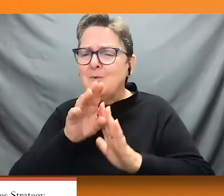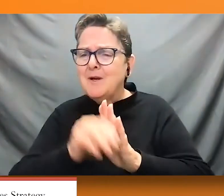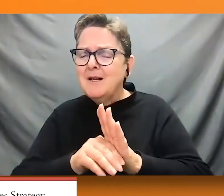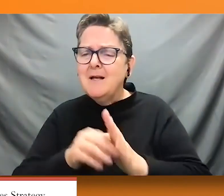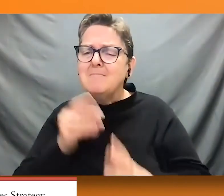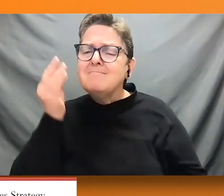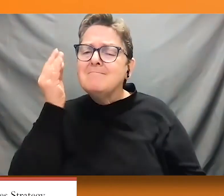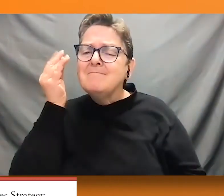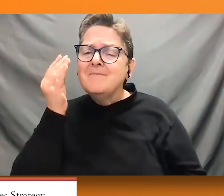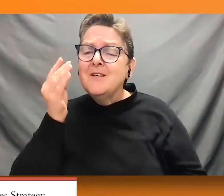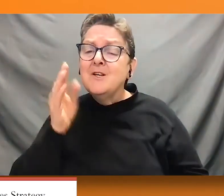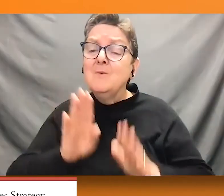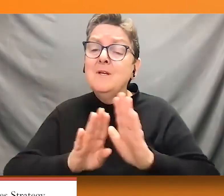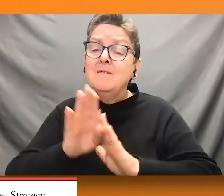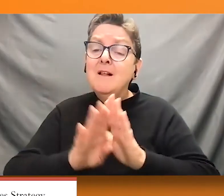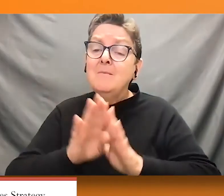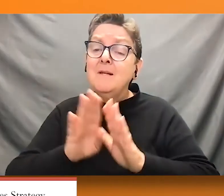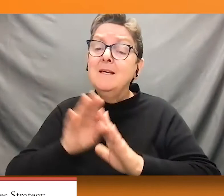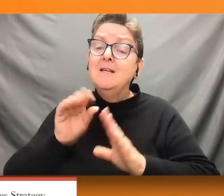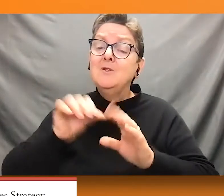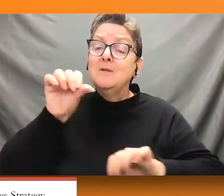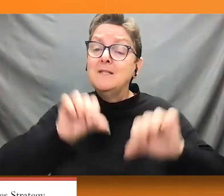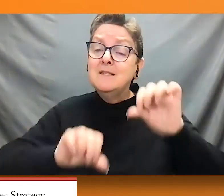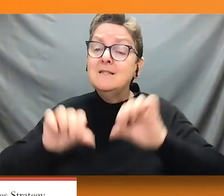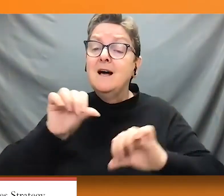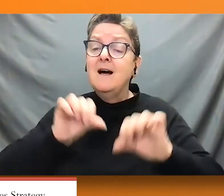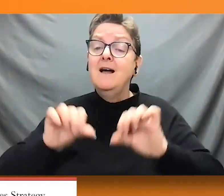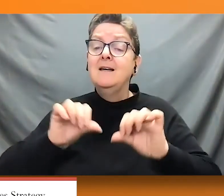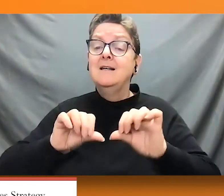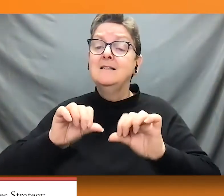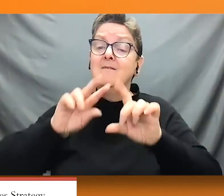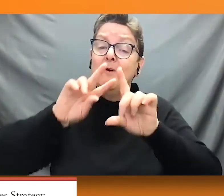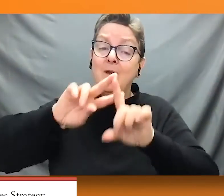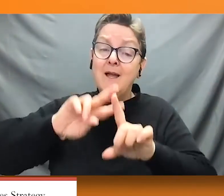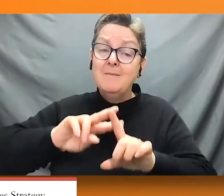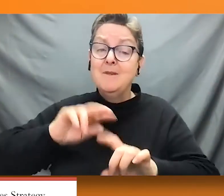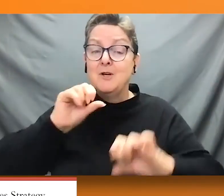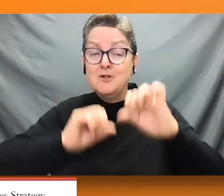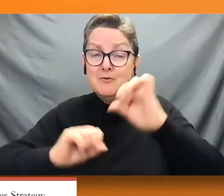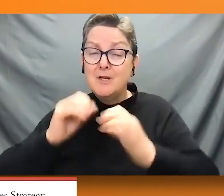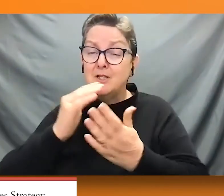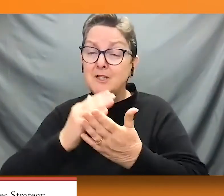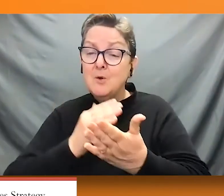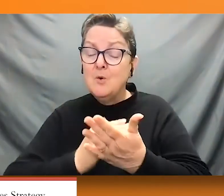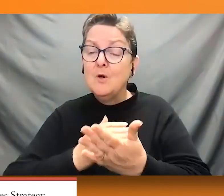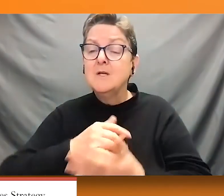"Would there be any sense to consider developing "these strategies into a science vocabulary and strategies course?"